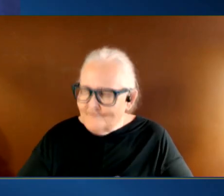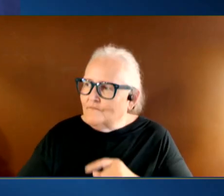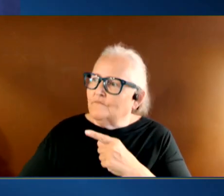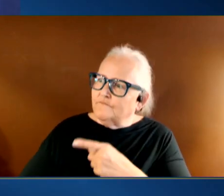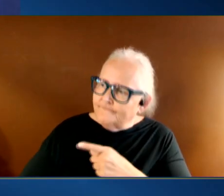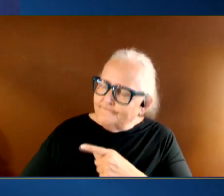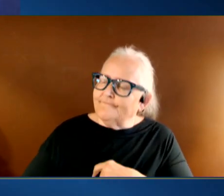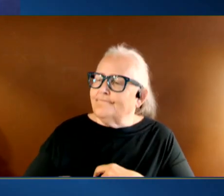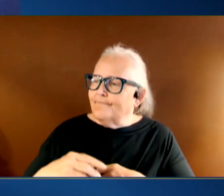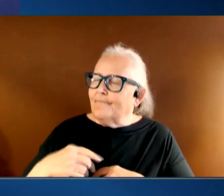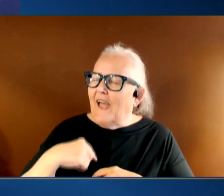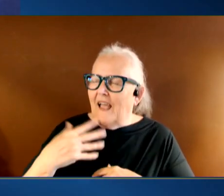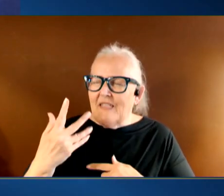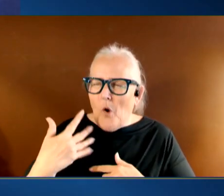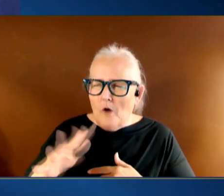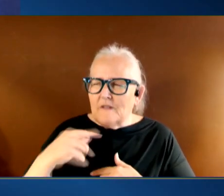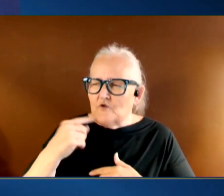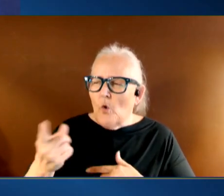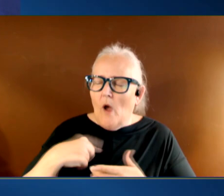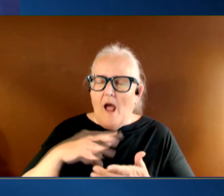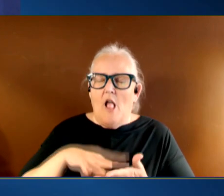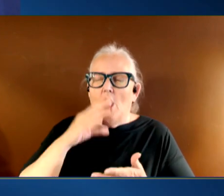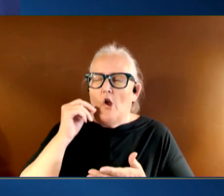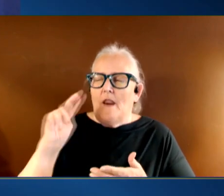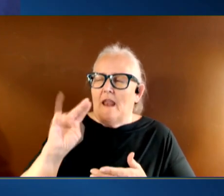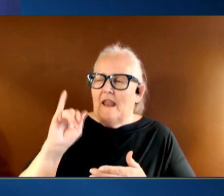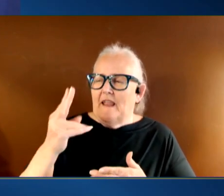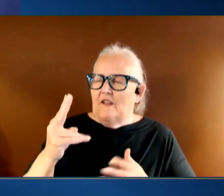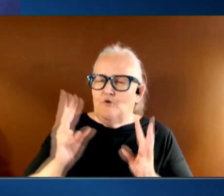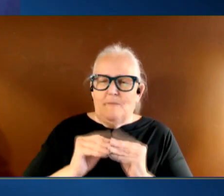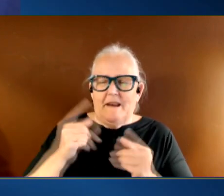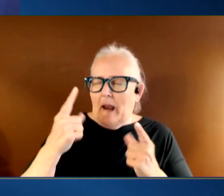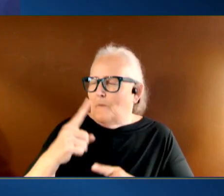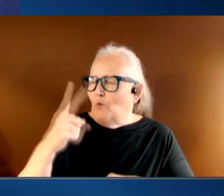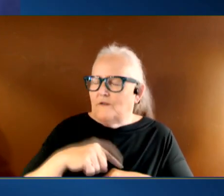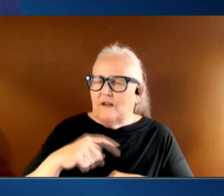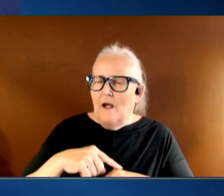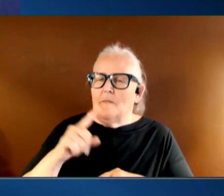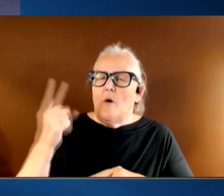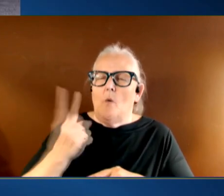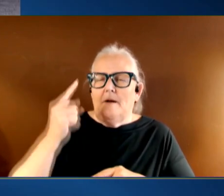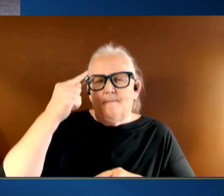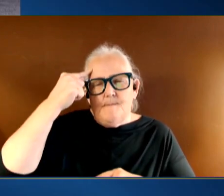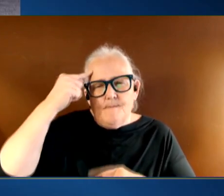learned at an NIH meeting some years ago was to be really thoughtful about how we talk about IVF with